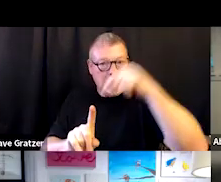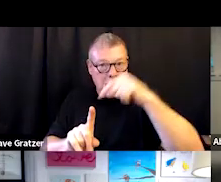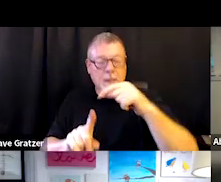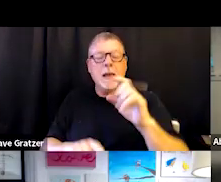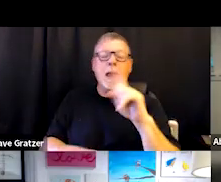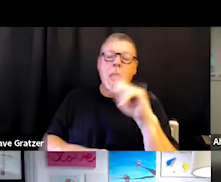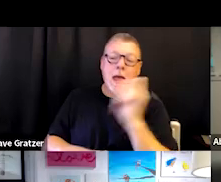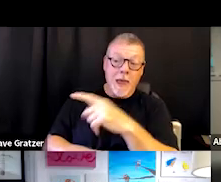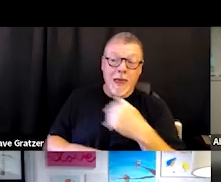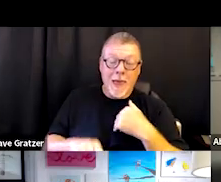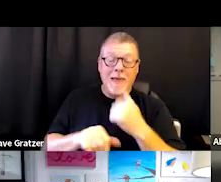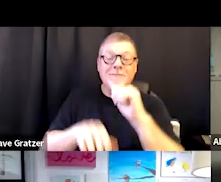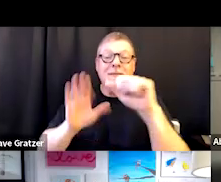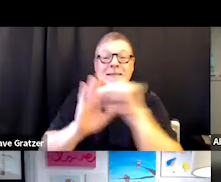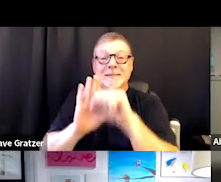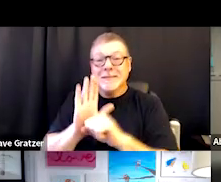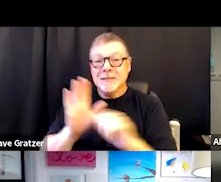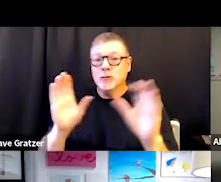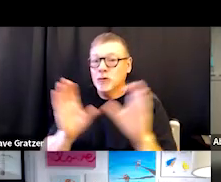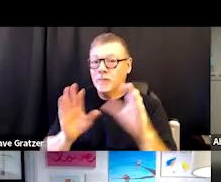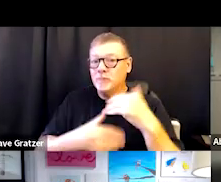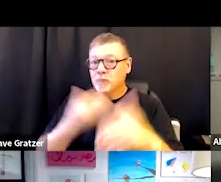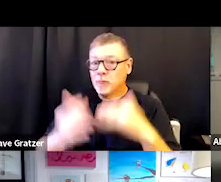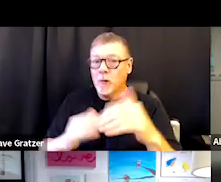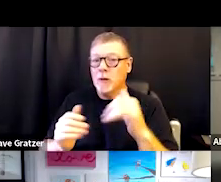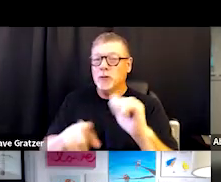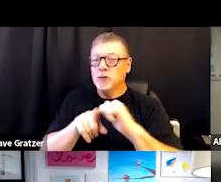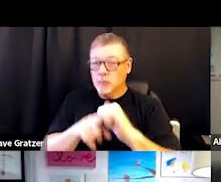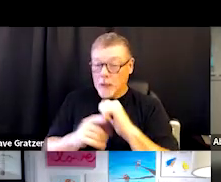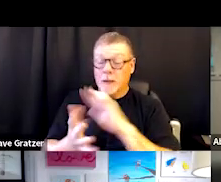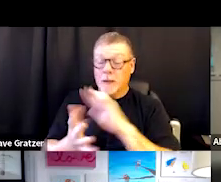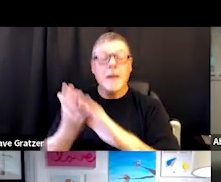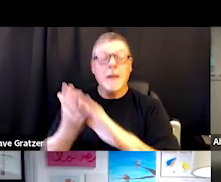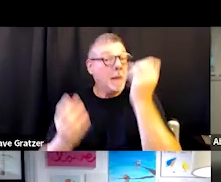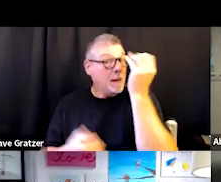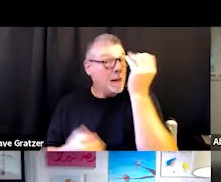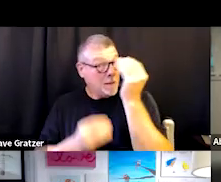or a state certification process. So we have a number of states that have put something